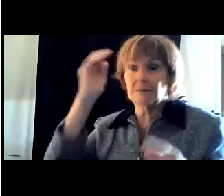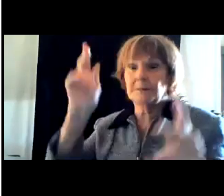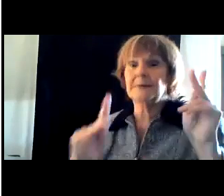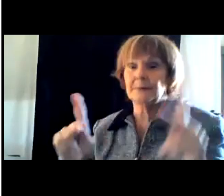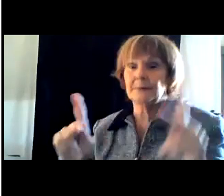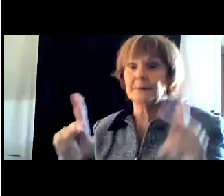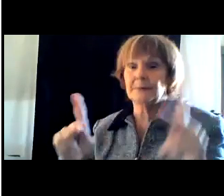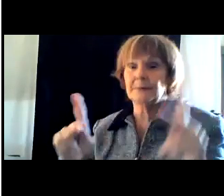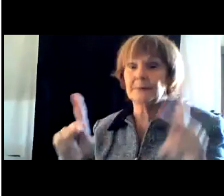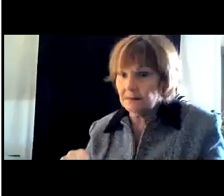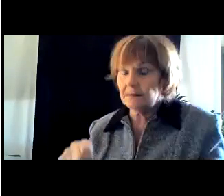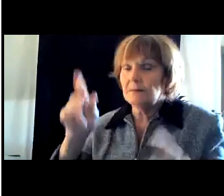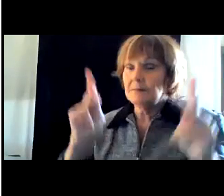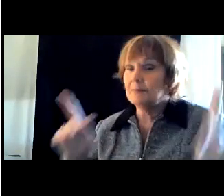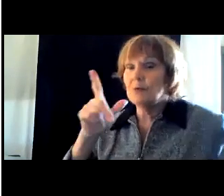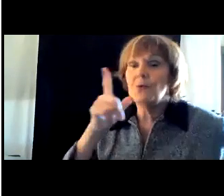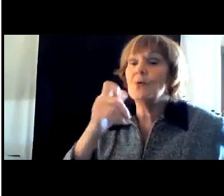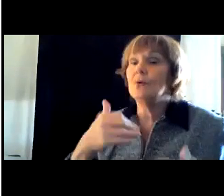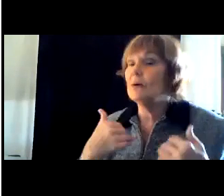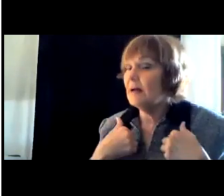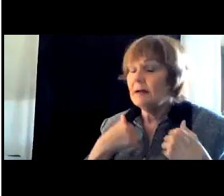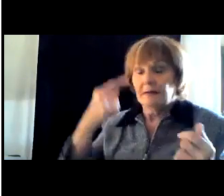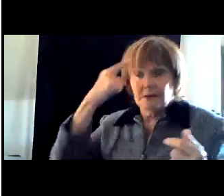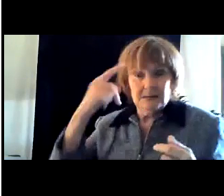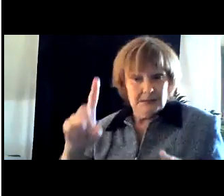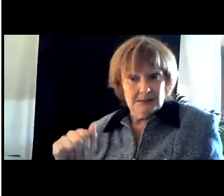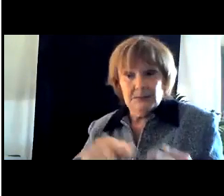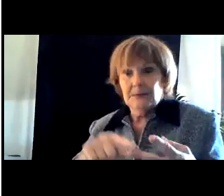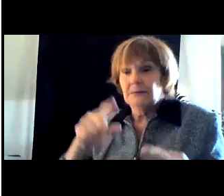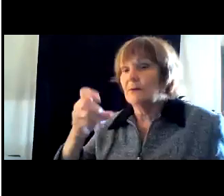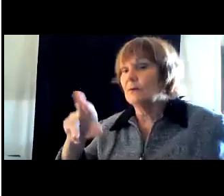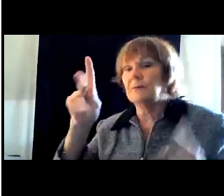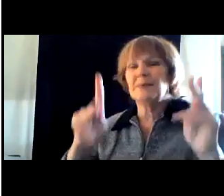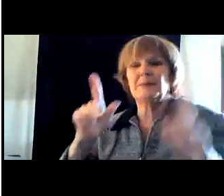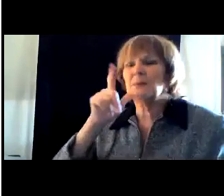and developmental disabilities, not just people who again, have been doing this work for years